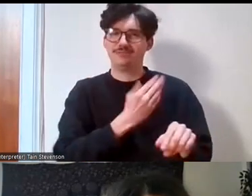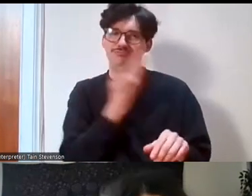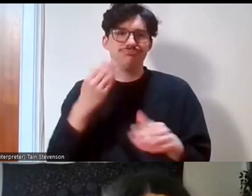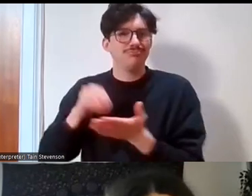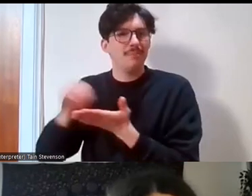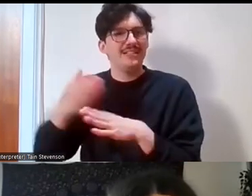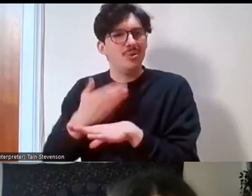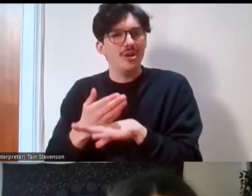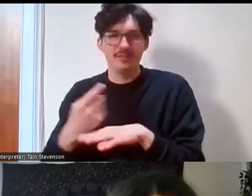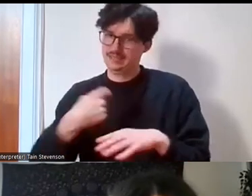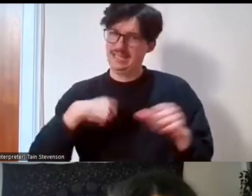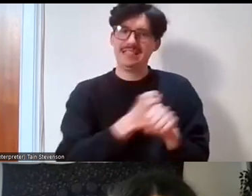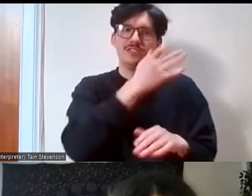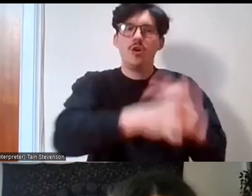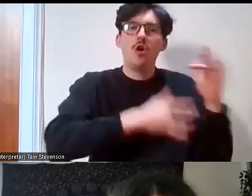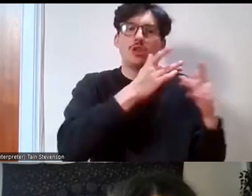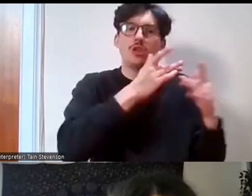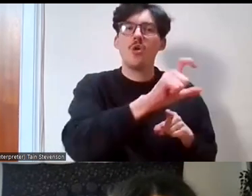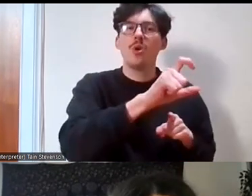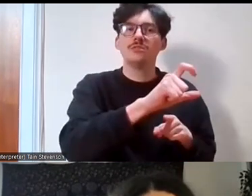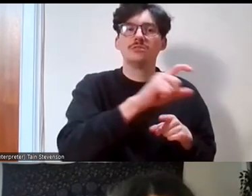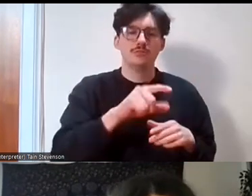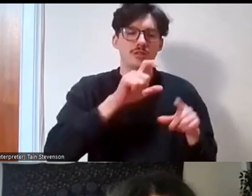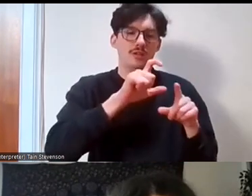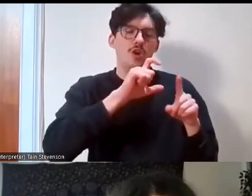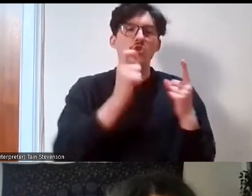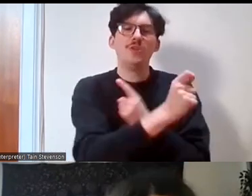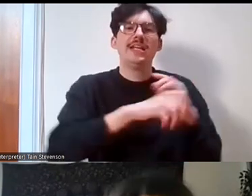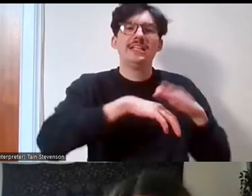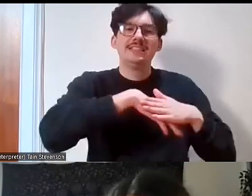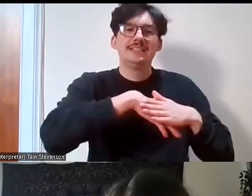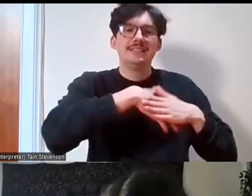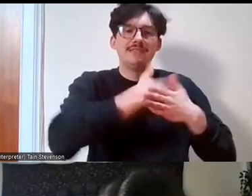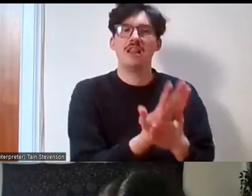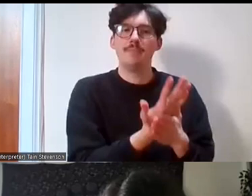some online courses on community development and that's with a website called alison.com,